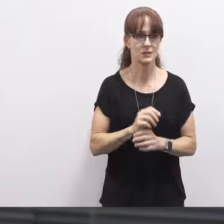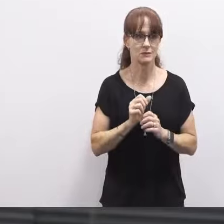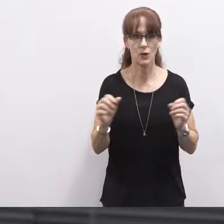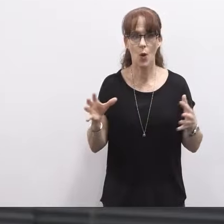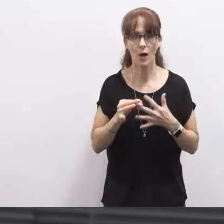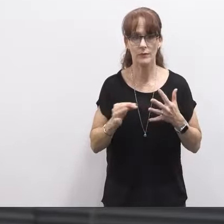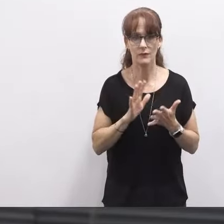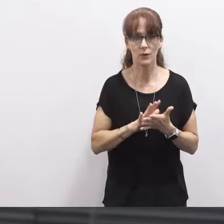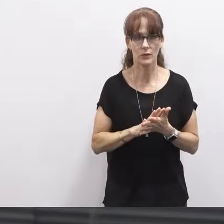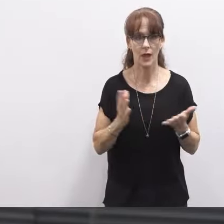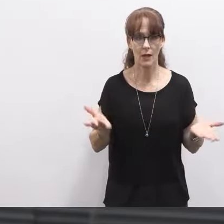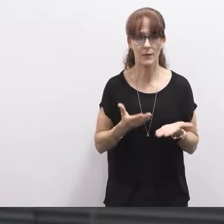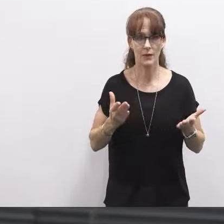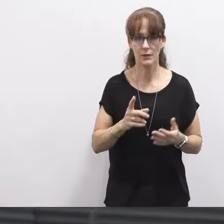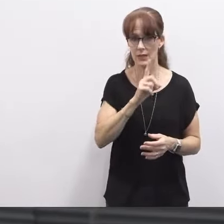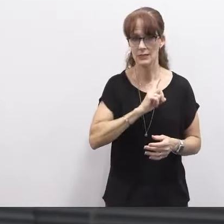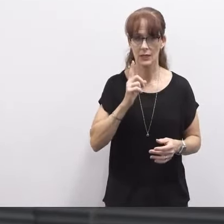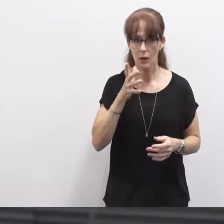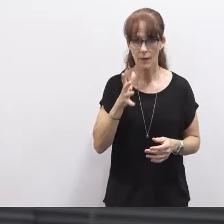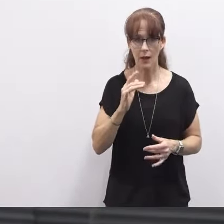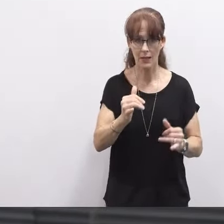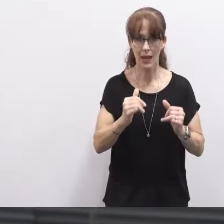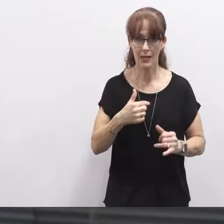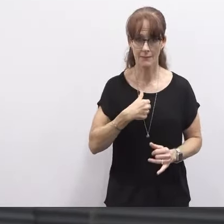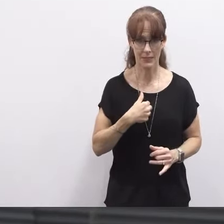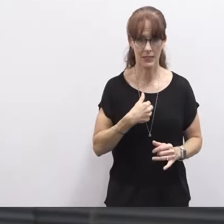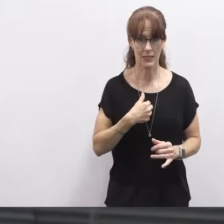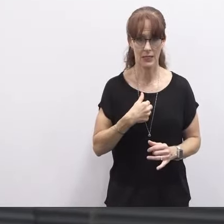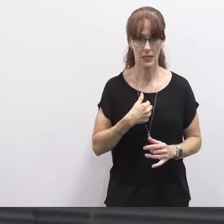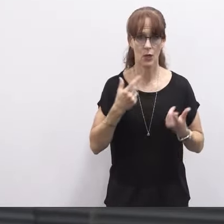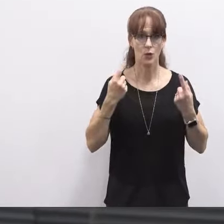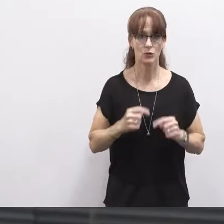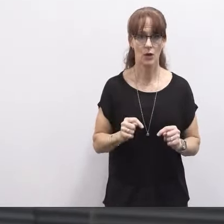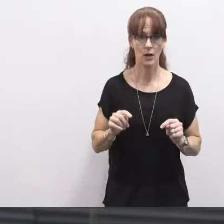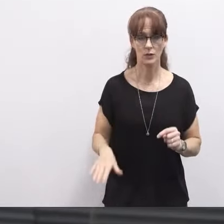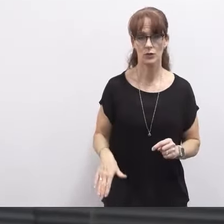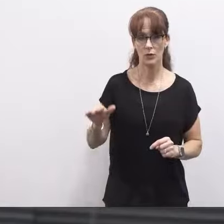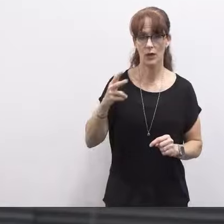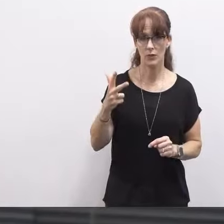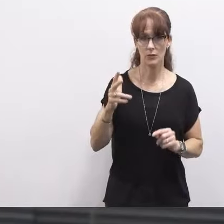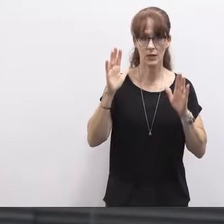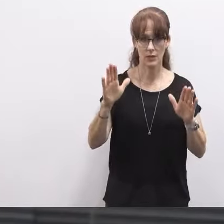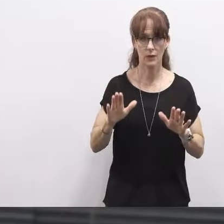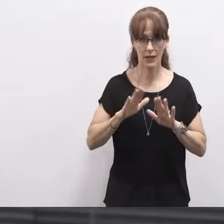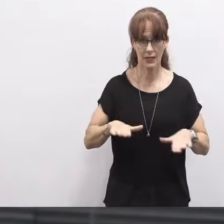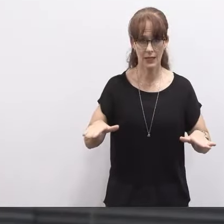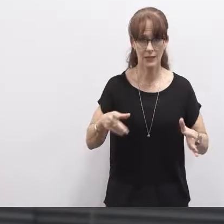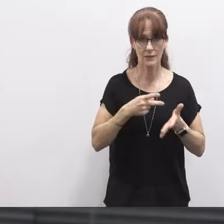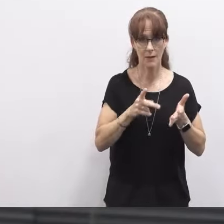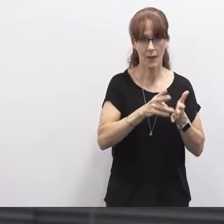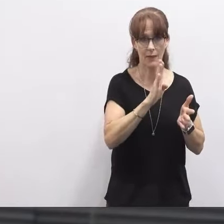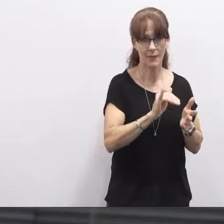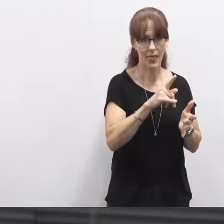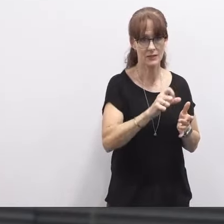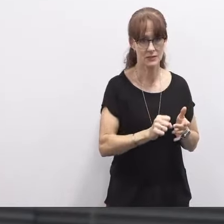I am here on behalf of single moms like me, who were trying to raise three great kids, pay their bills and would have been unable